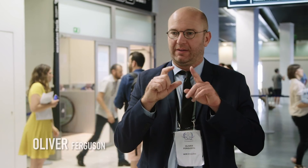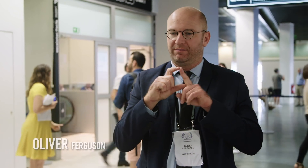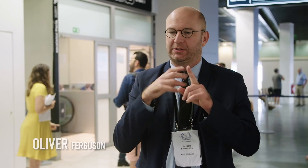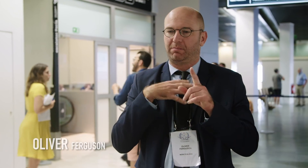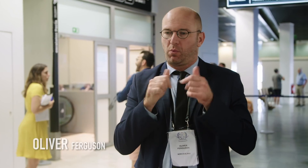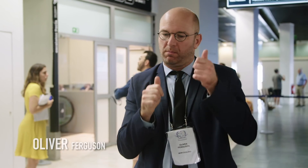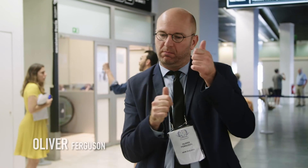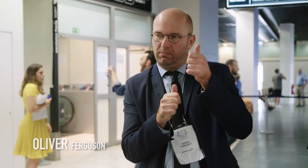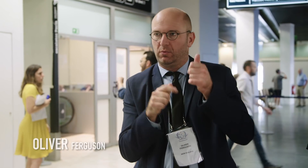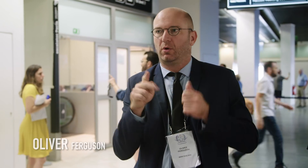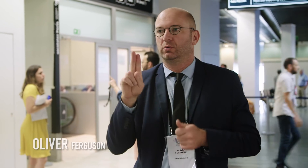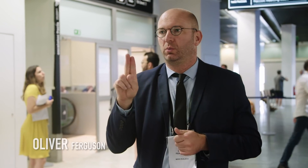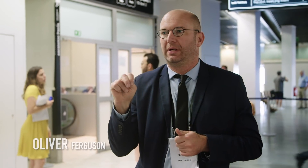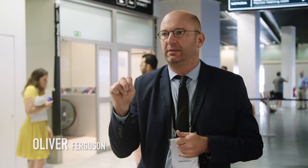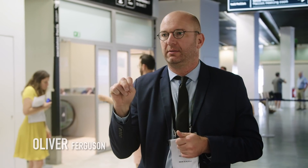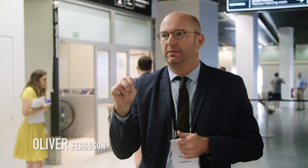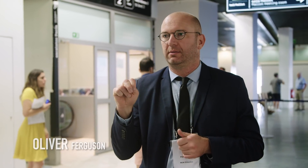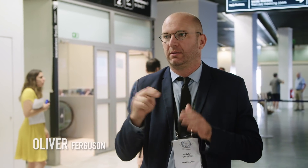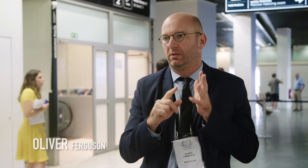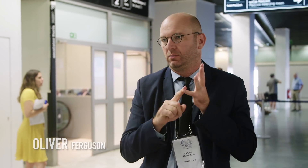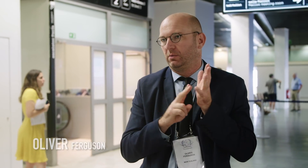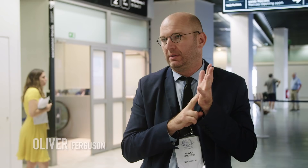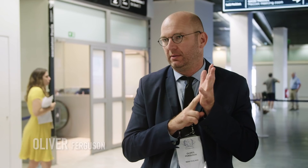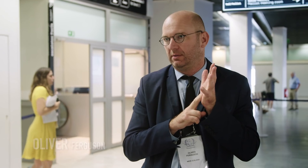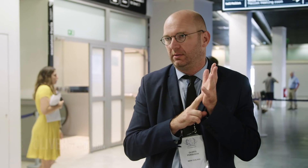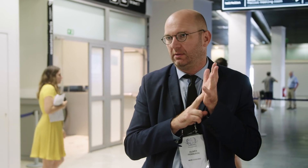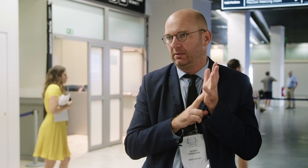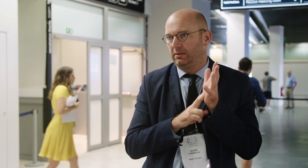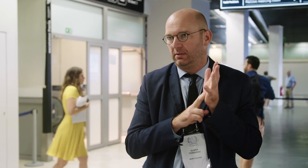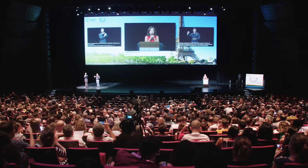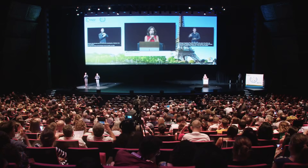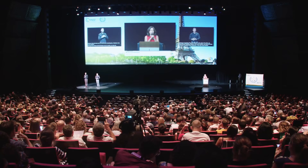So, WFD comes under the United Nations — the UN.